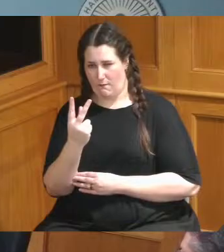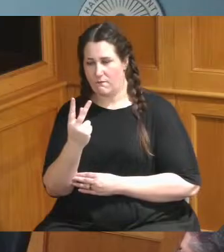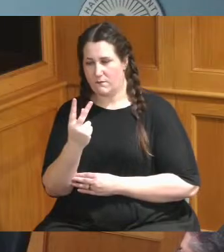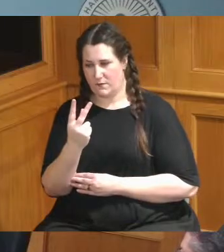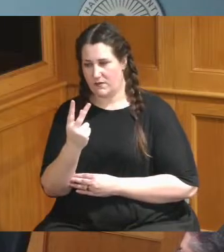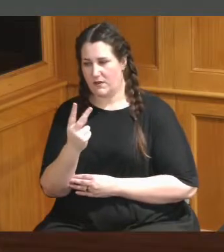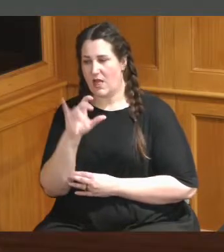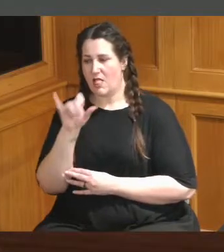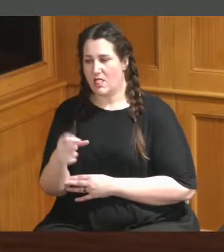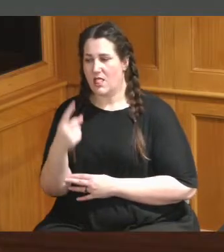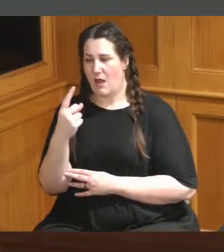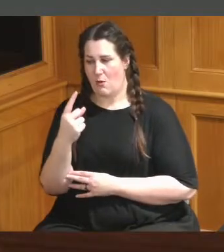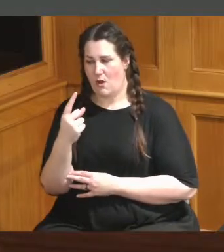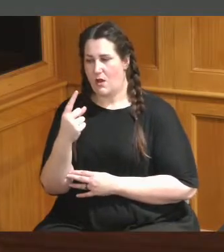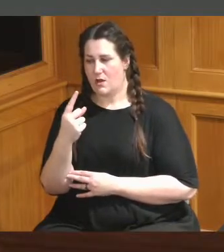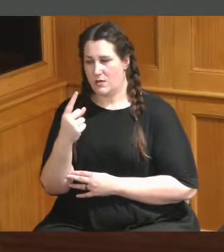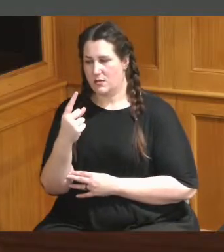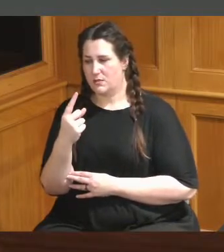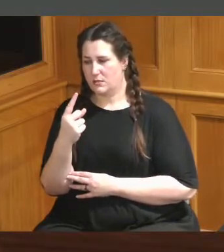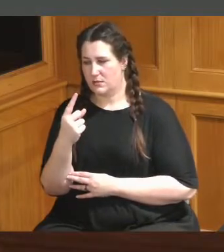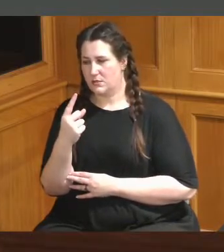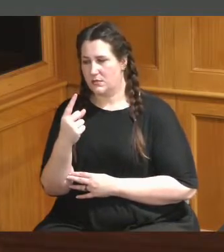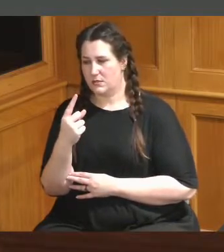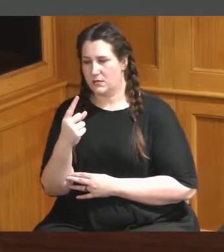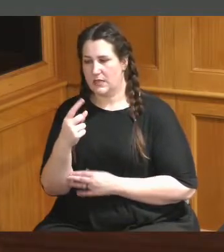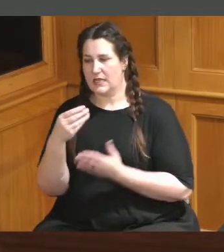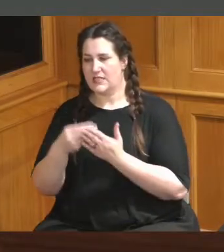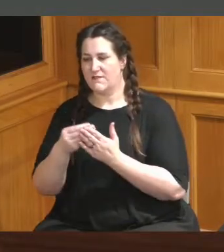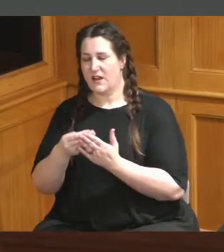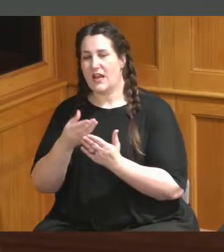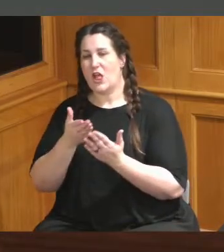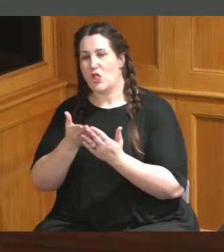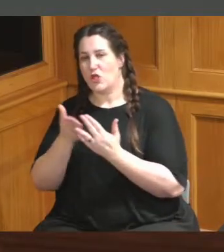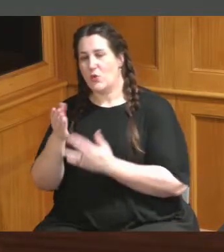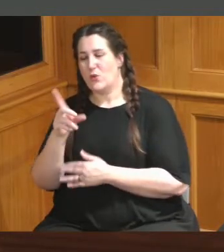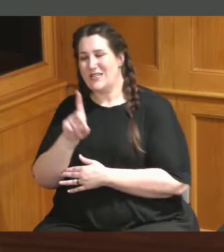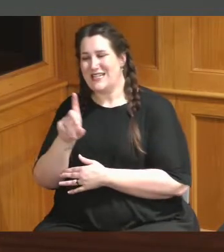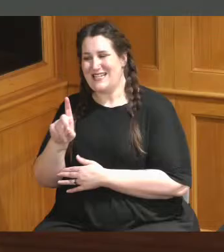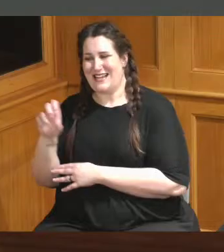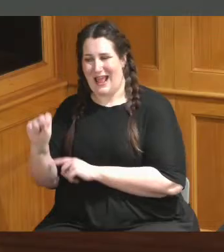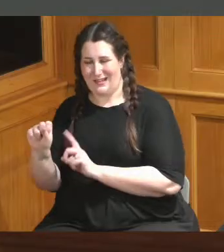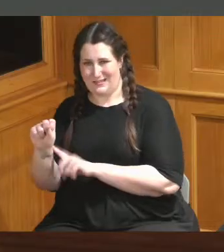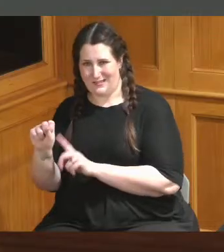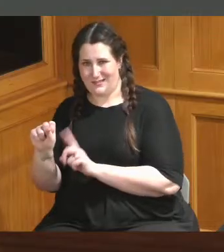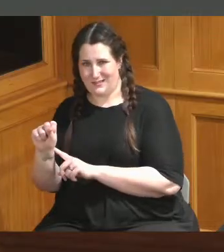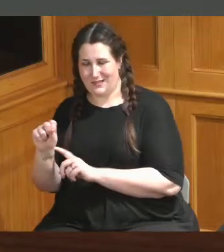which is the which would be funded through DDS that so that the the renovation of their central